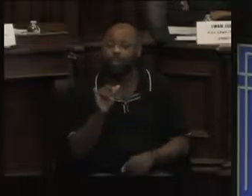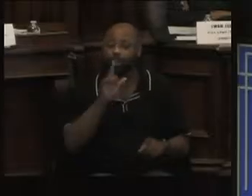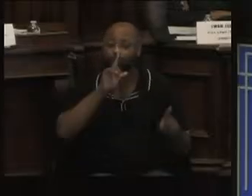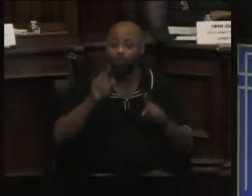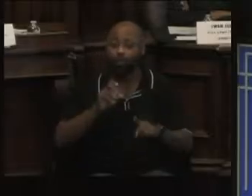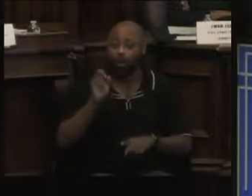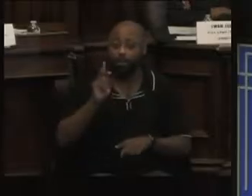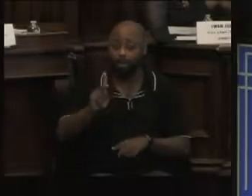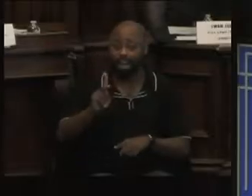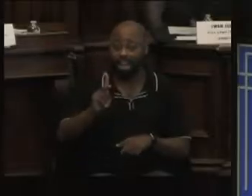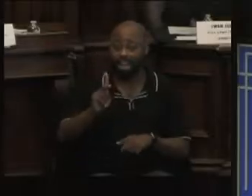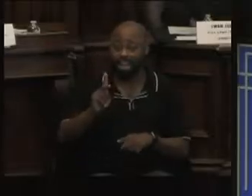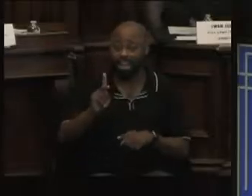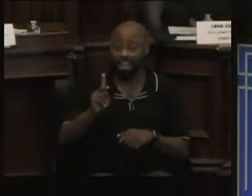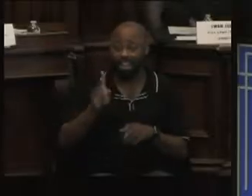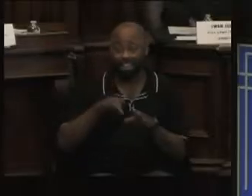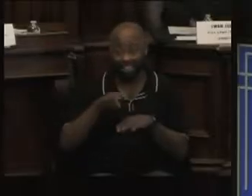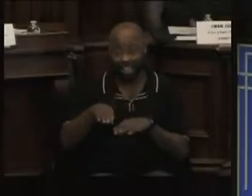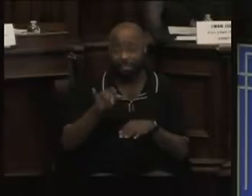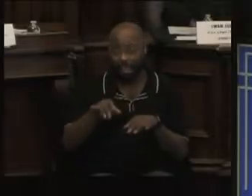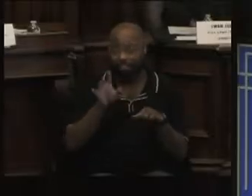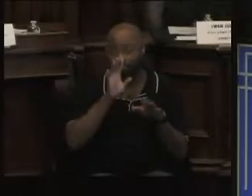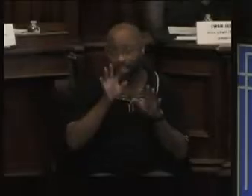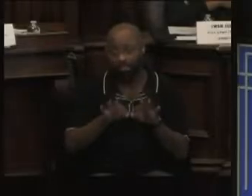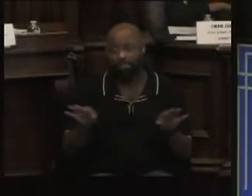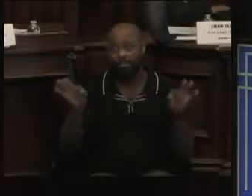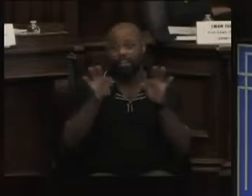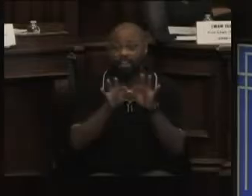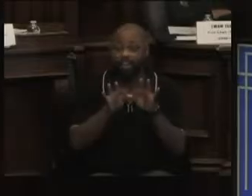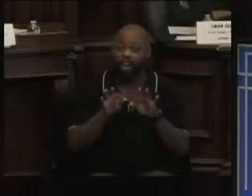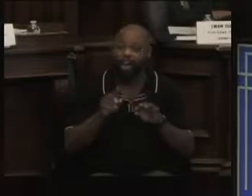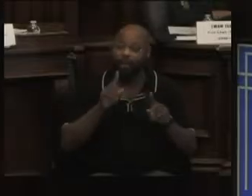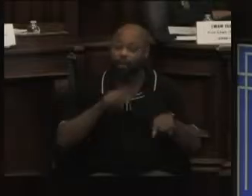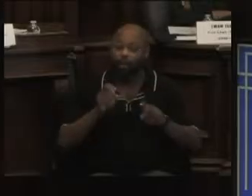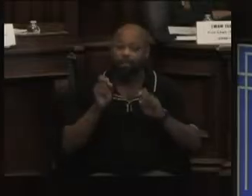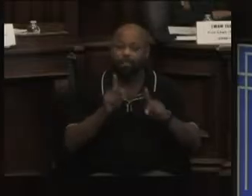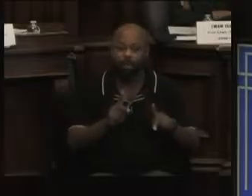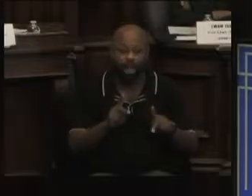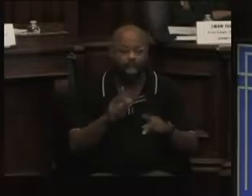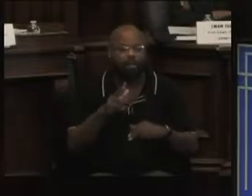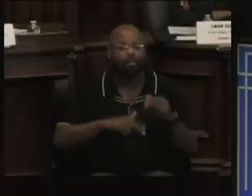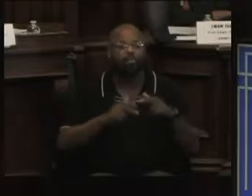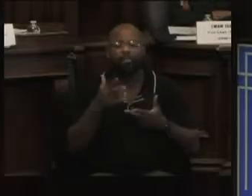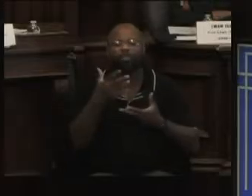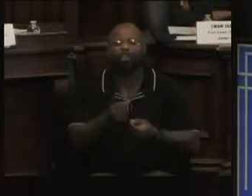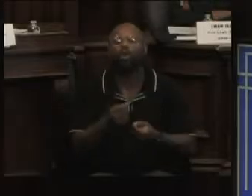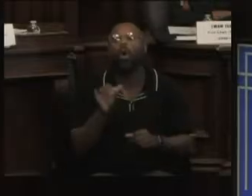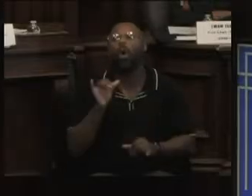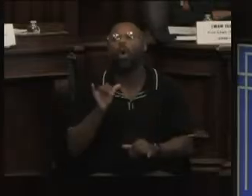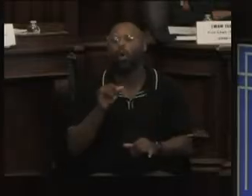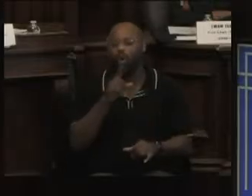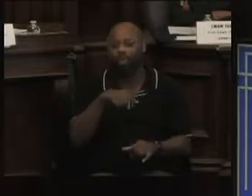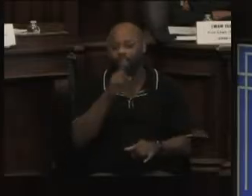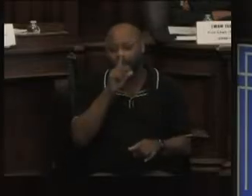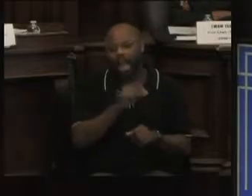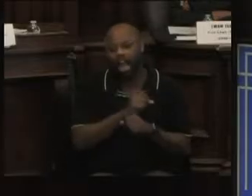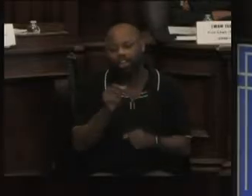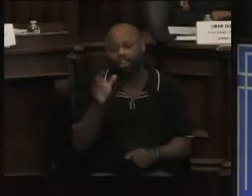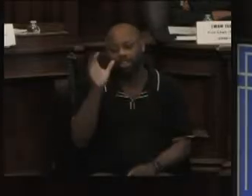the policy and oversight team, because that reporting back step is really what matters.